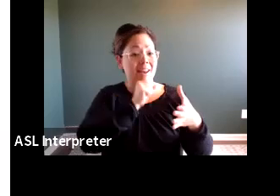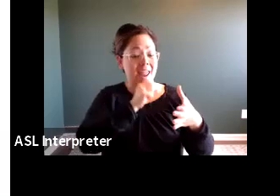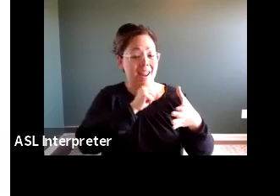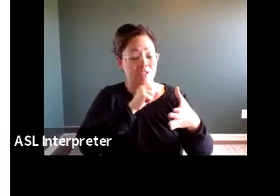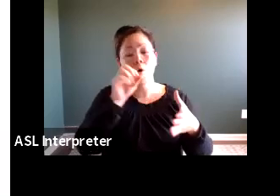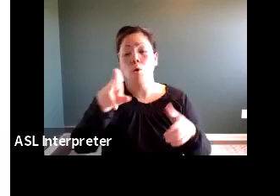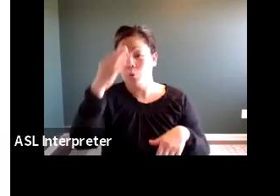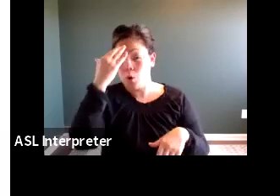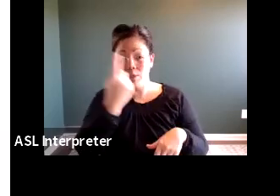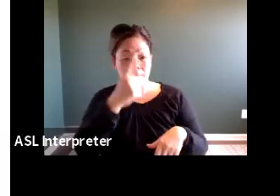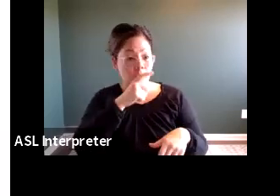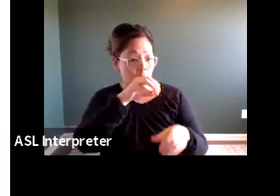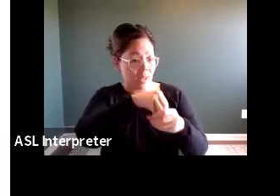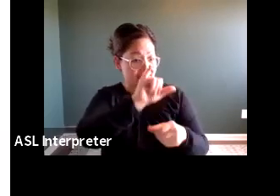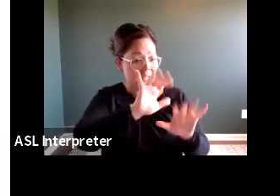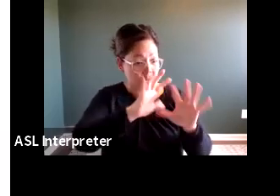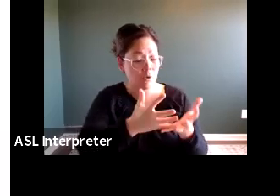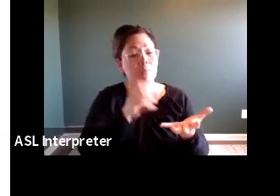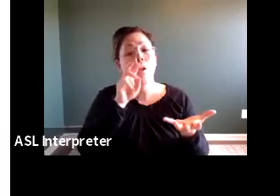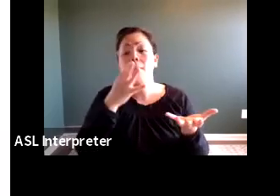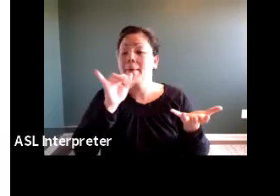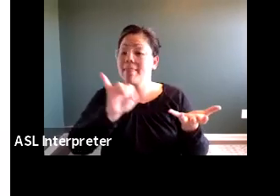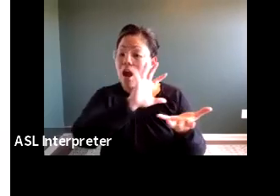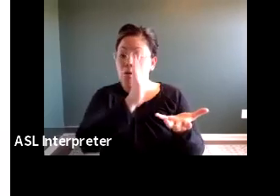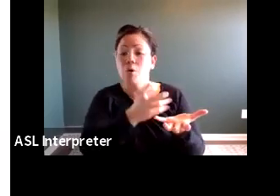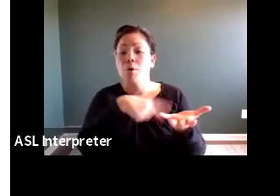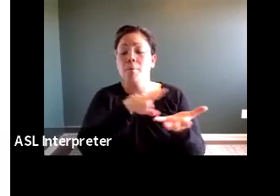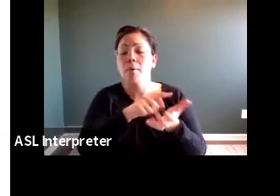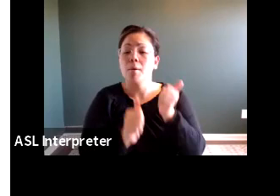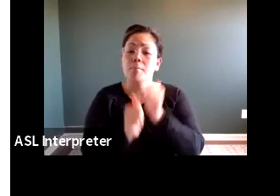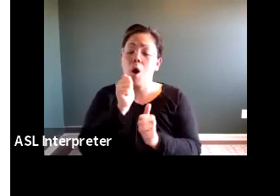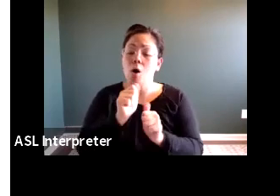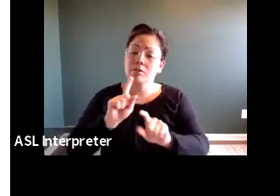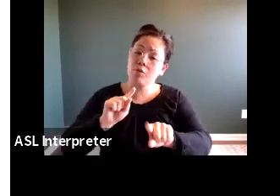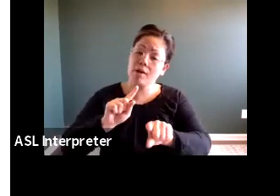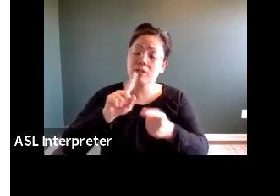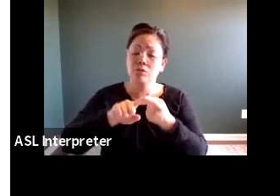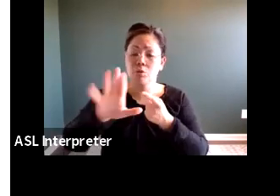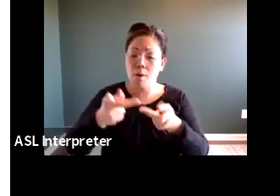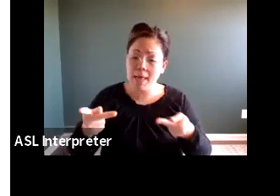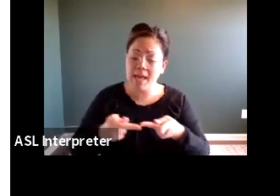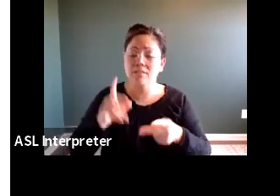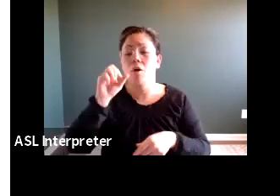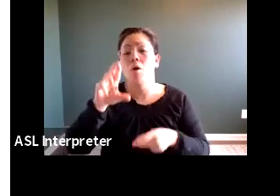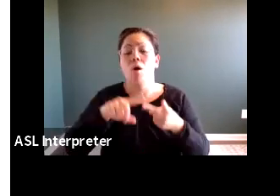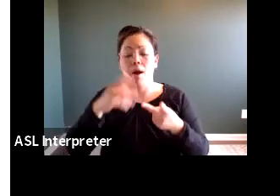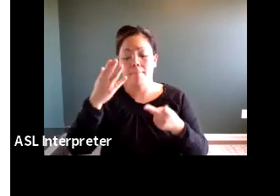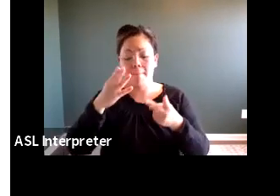in that category or maybe this is, you know, the category that most frequent your establishment, or maybe it's the artists at your establishment